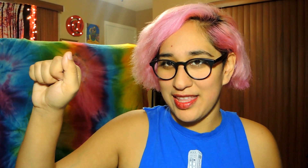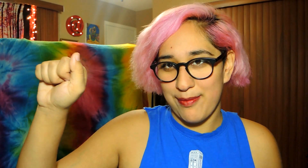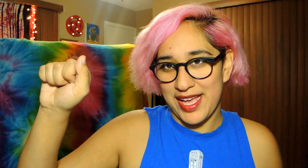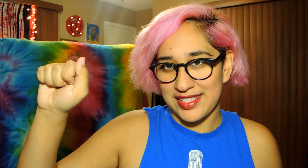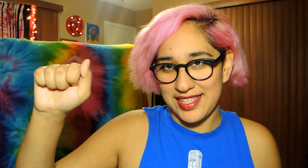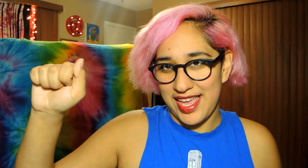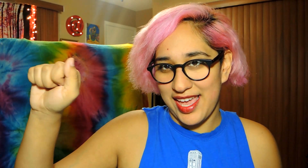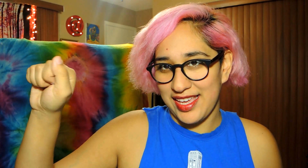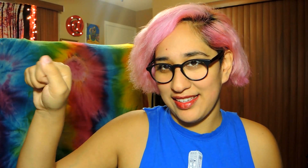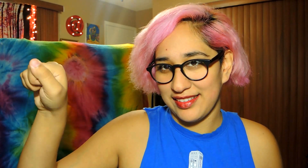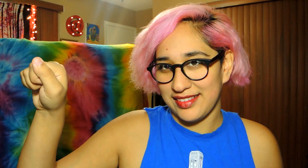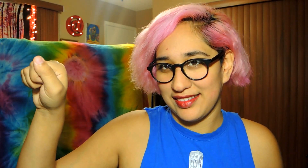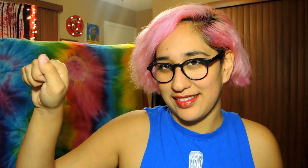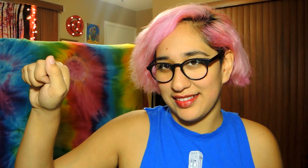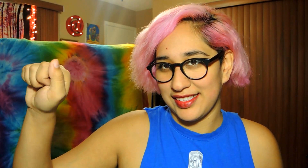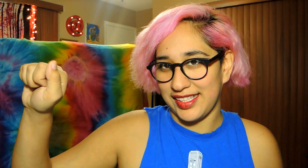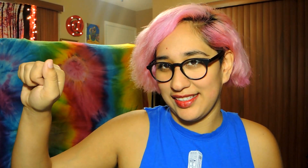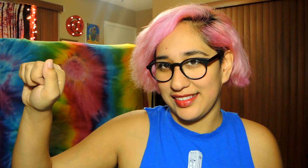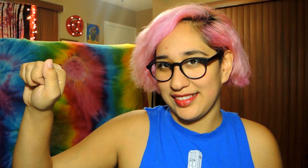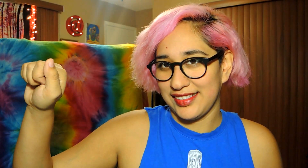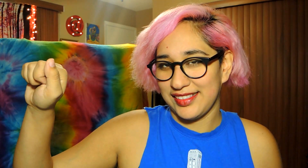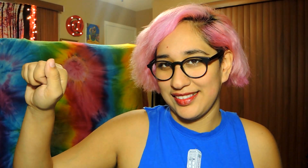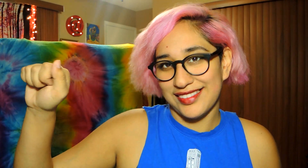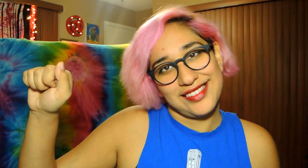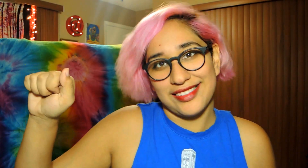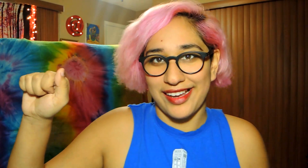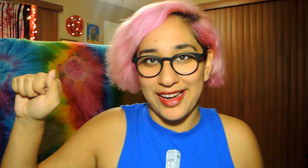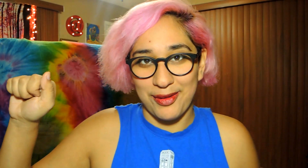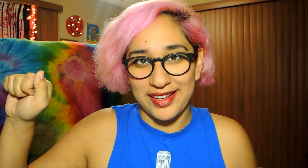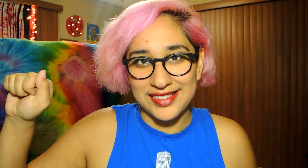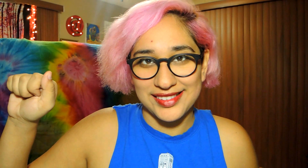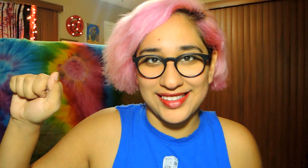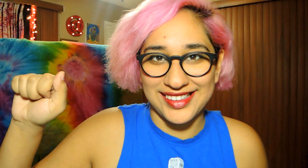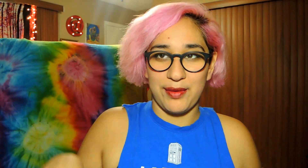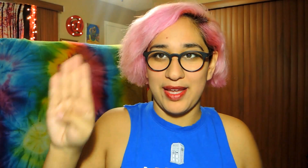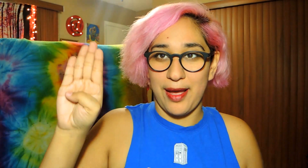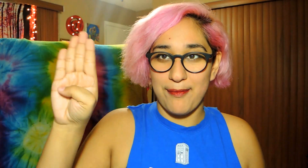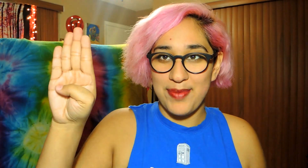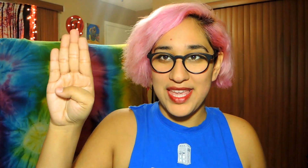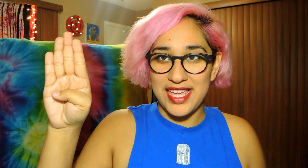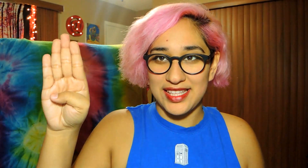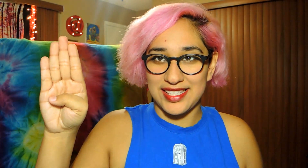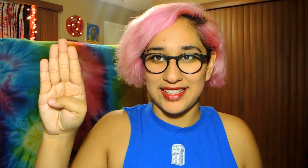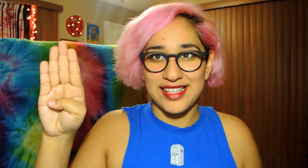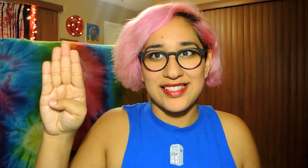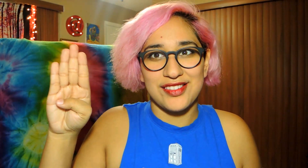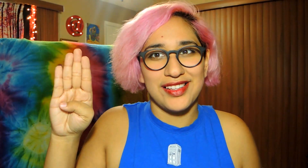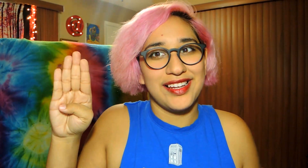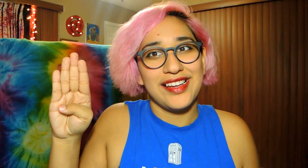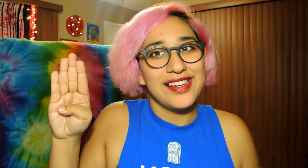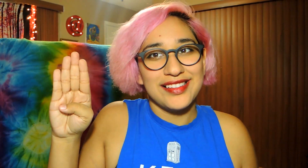that backs the A. See? Kinda works. Then we got "B" that's like this and you're like,